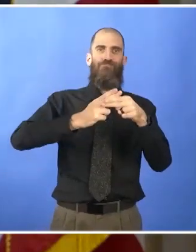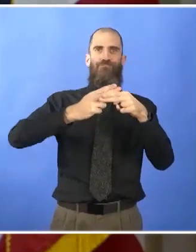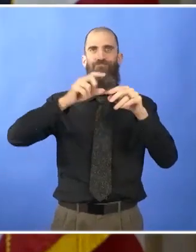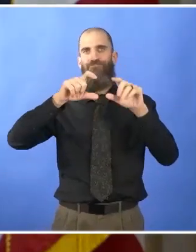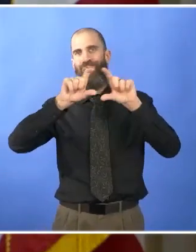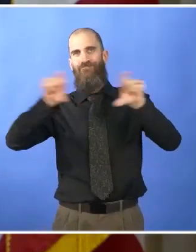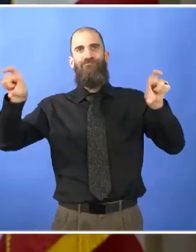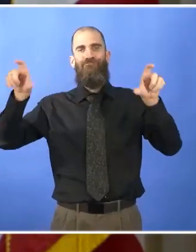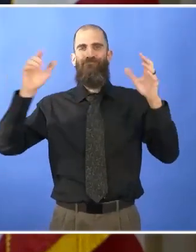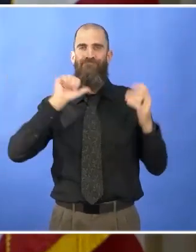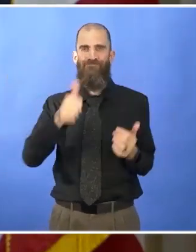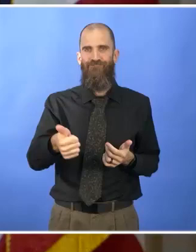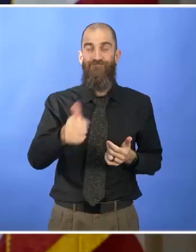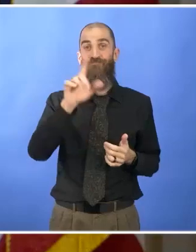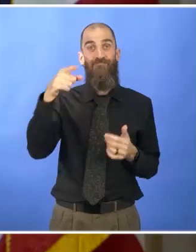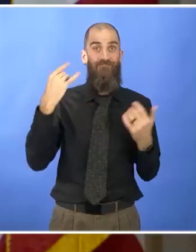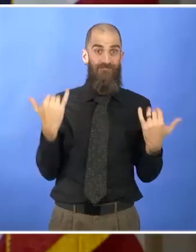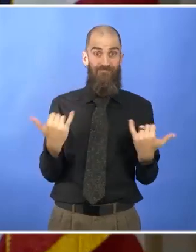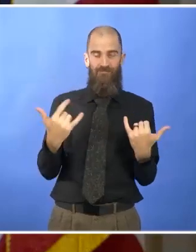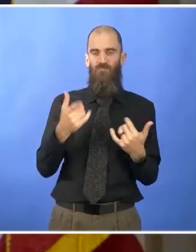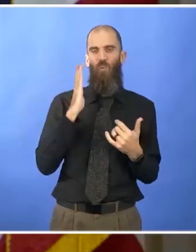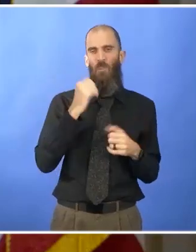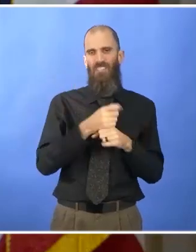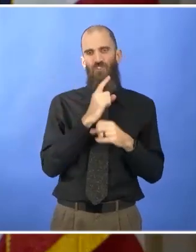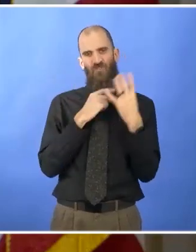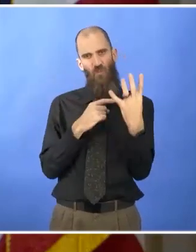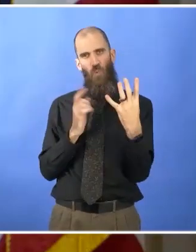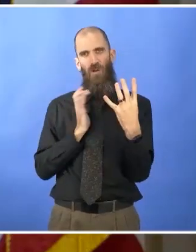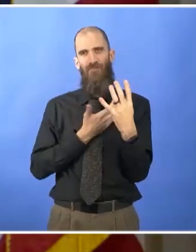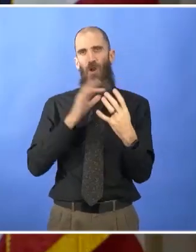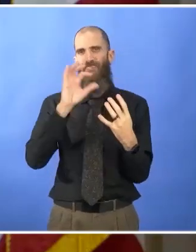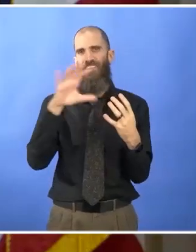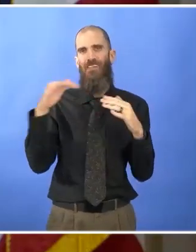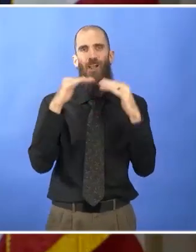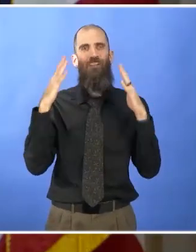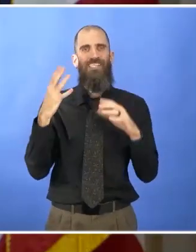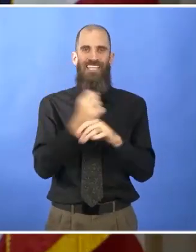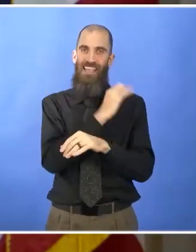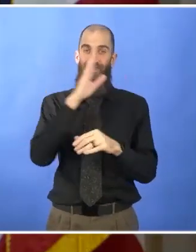MAKING BIG THINGS HAPPEN. FIRST, I AM PROUD TO ANNOUNCE